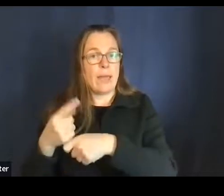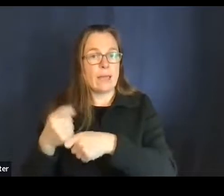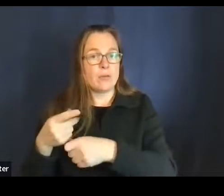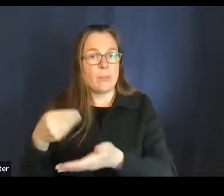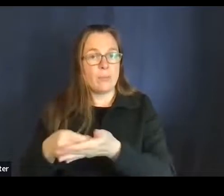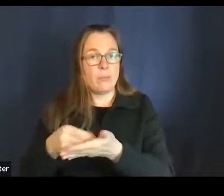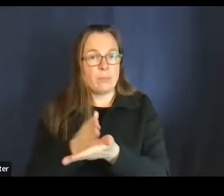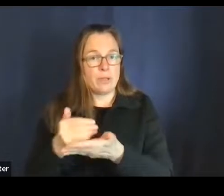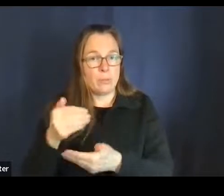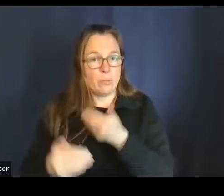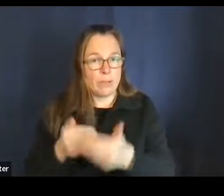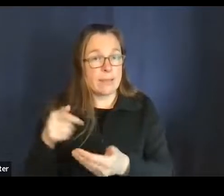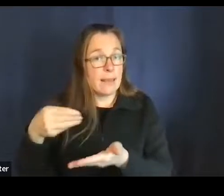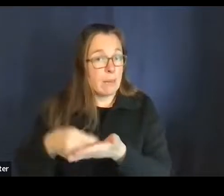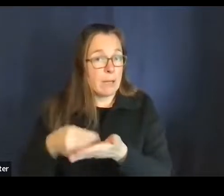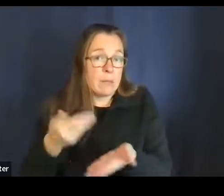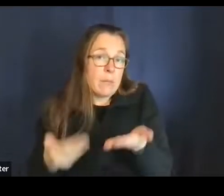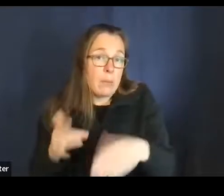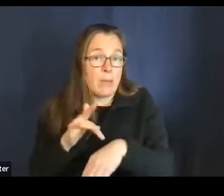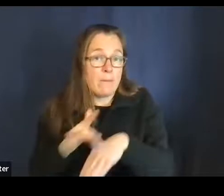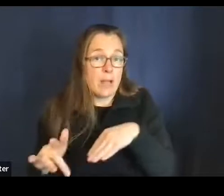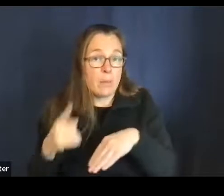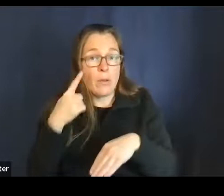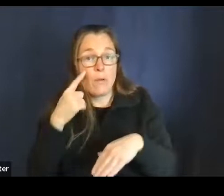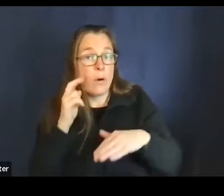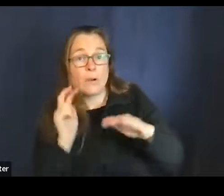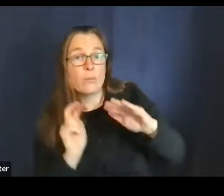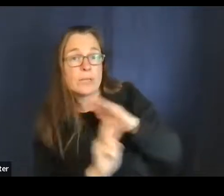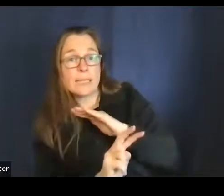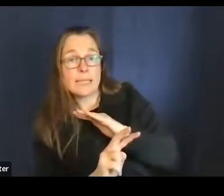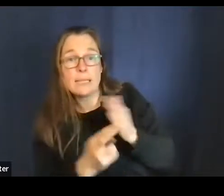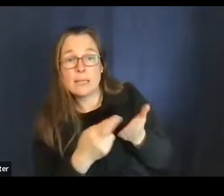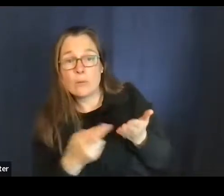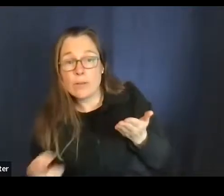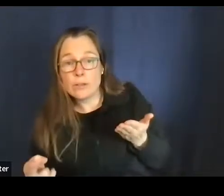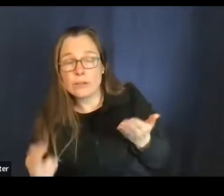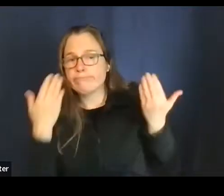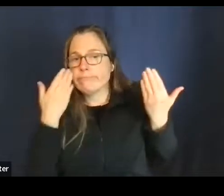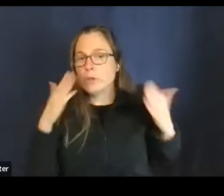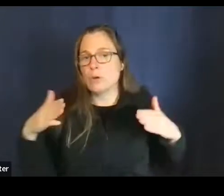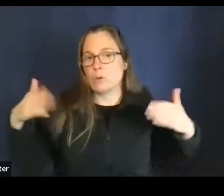That funding could be available as part of forecasted available resource. We don't know what's forecasted yet to be available.